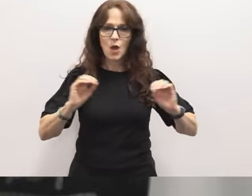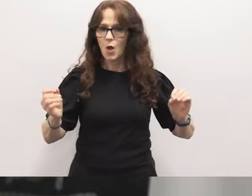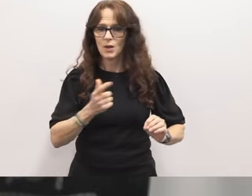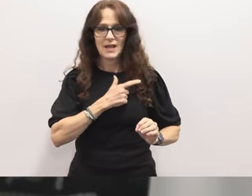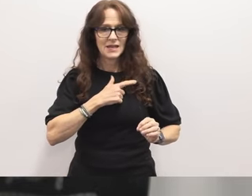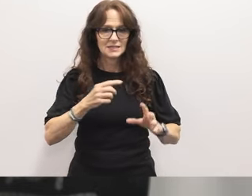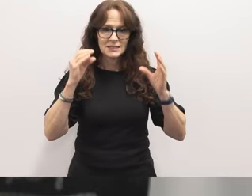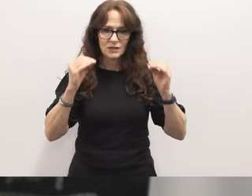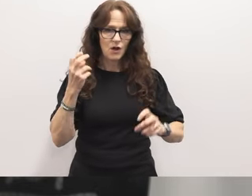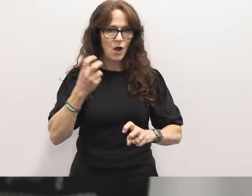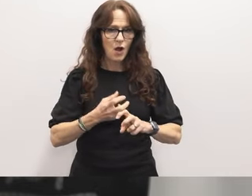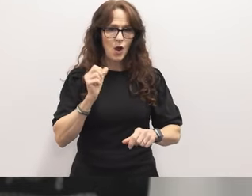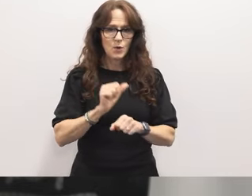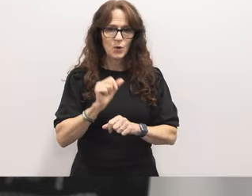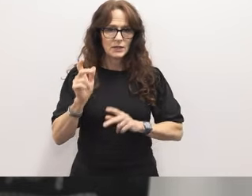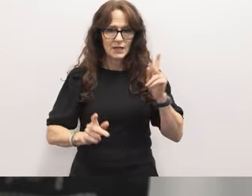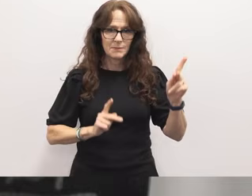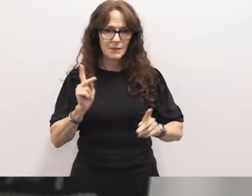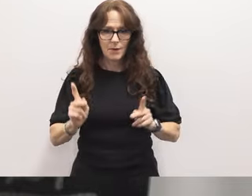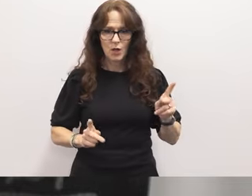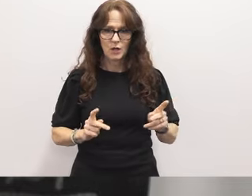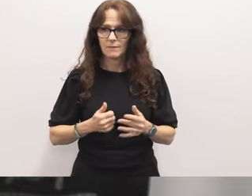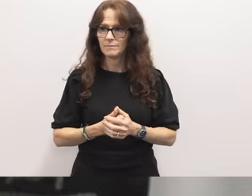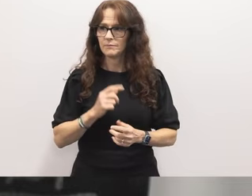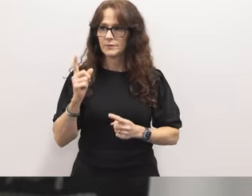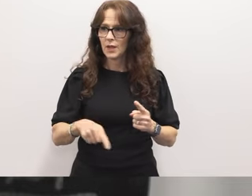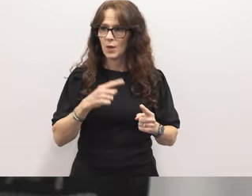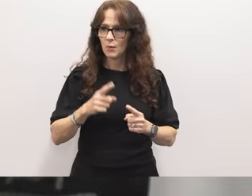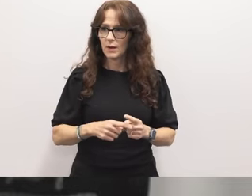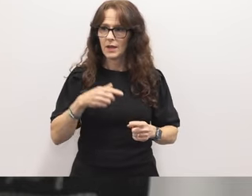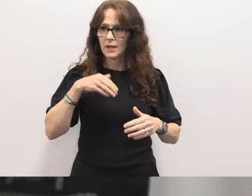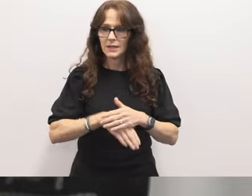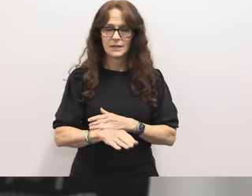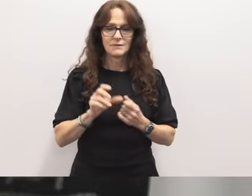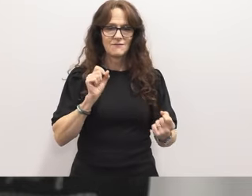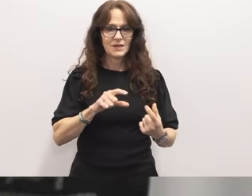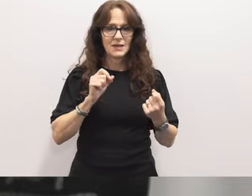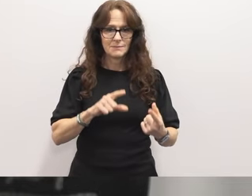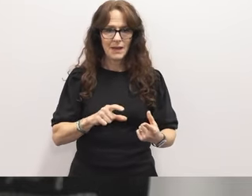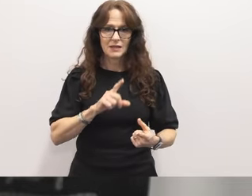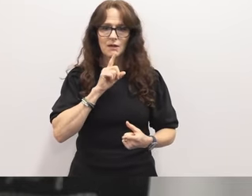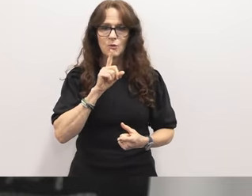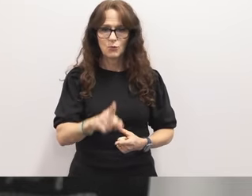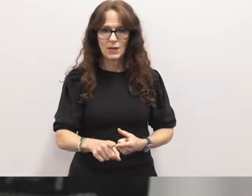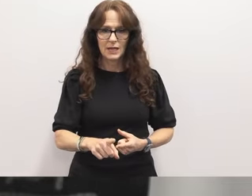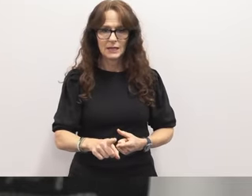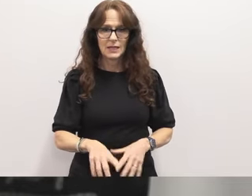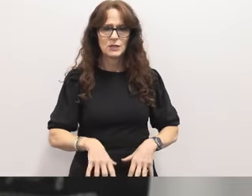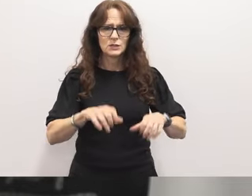they're all hardworking people. So when I was going into leave feedback, I really, it took me a few,